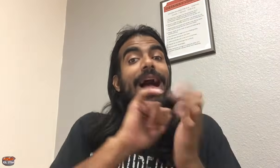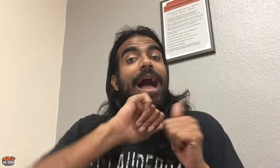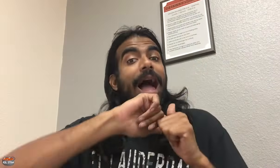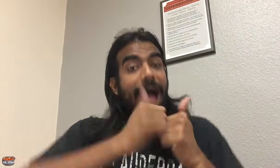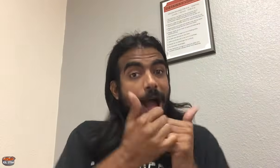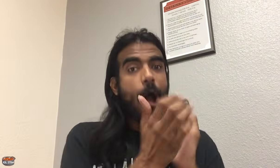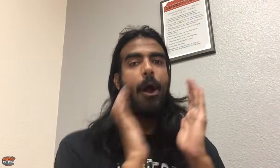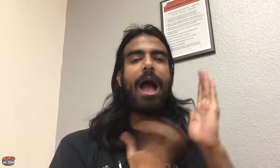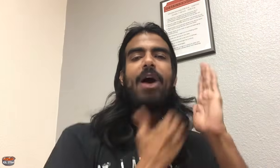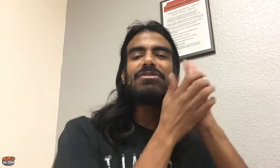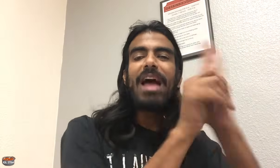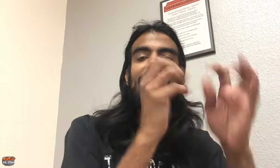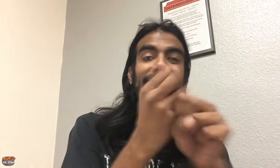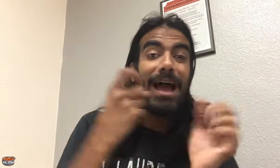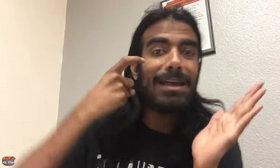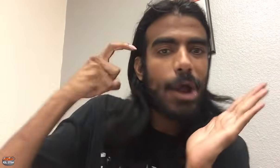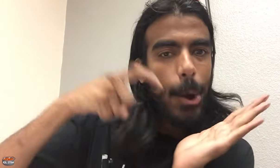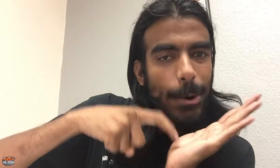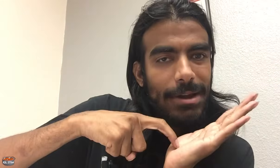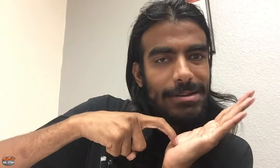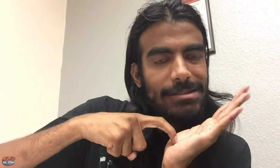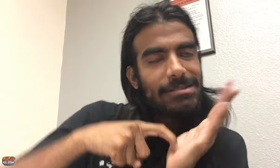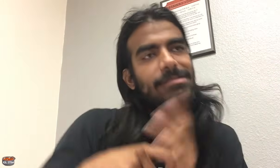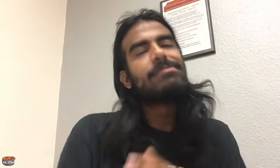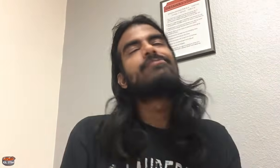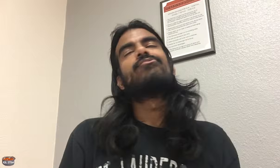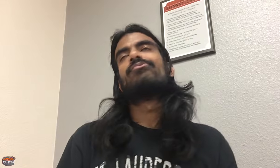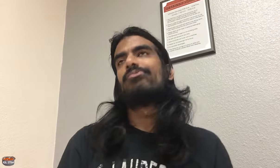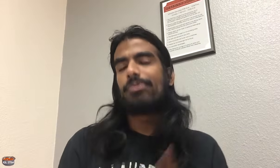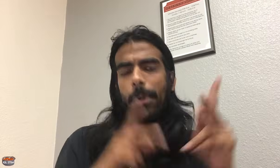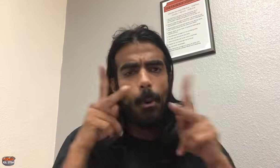skill, our talent and that's how we can get recognized.